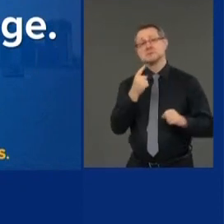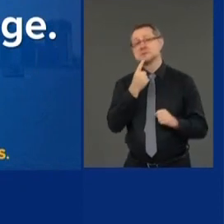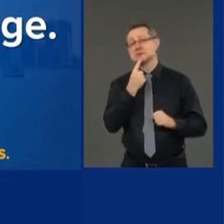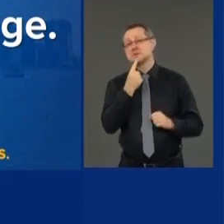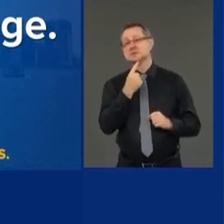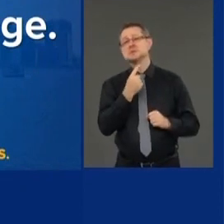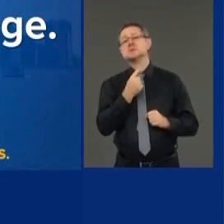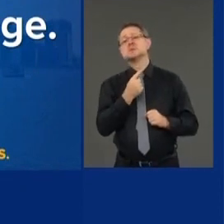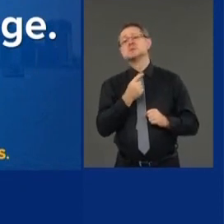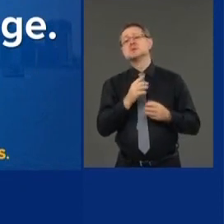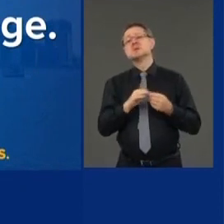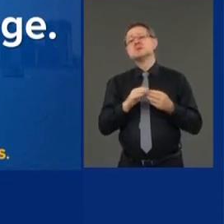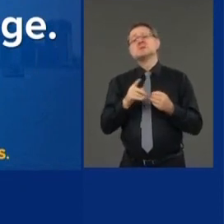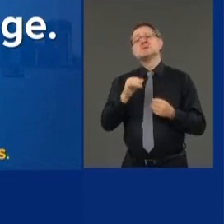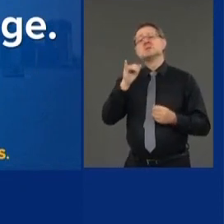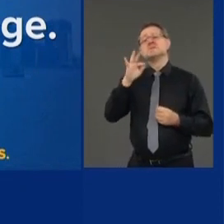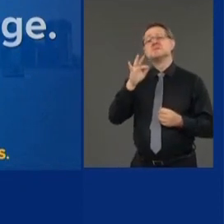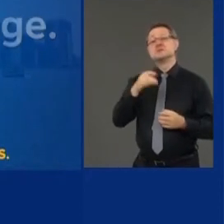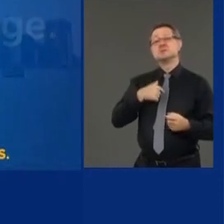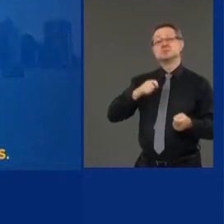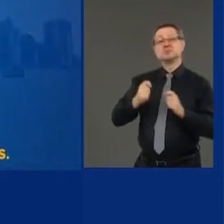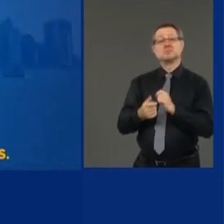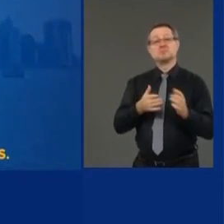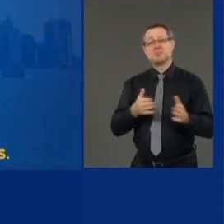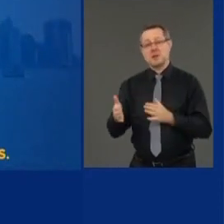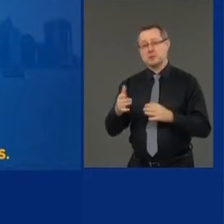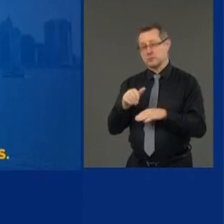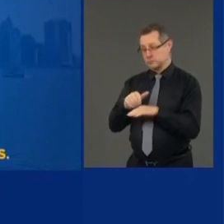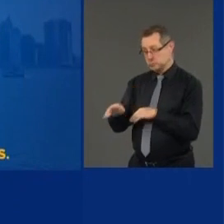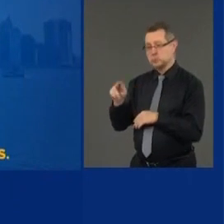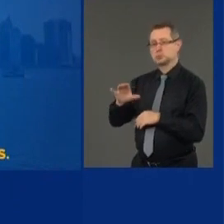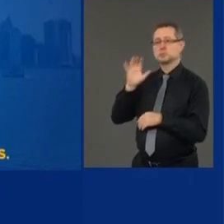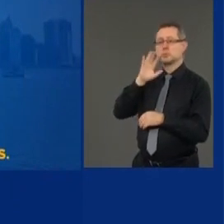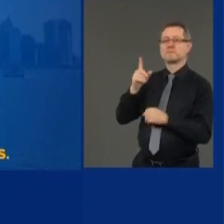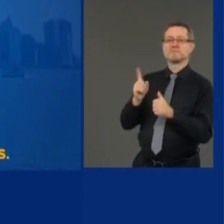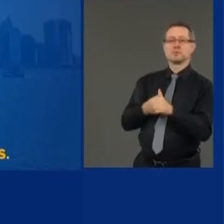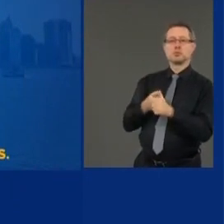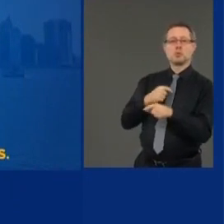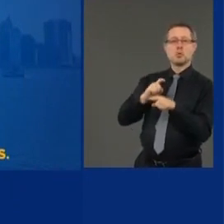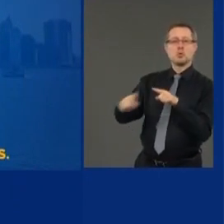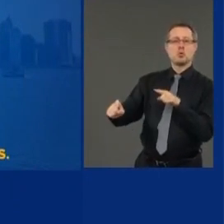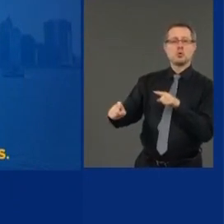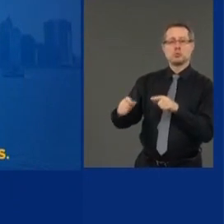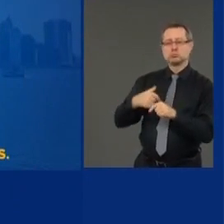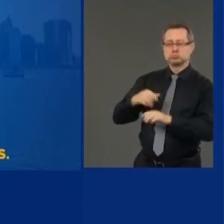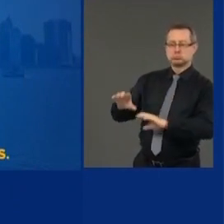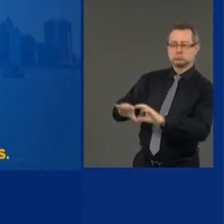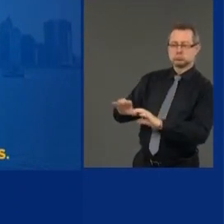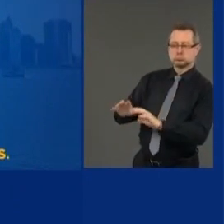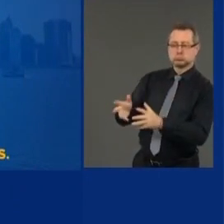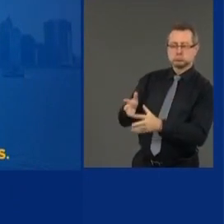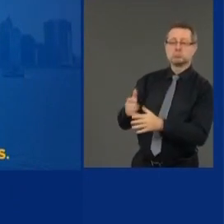ANYTHING OTHER THAN THAT. AND THE PRESIDENT SAID IF THERE